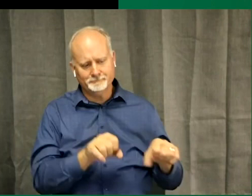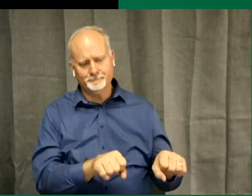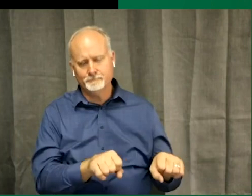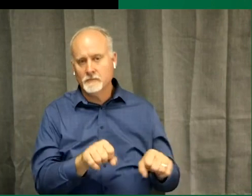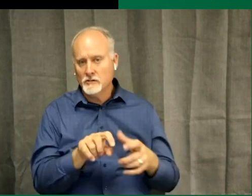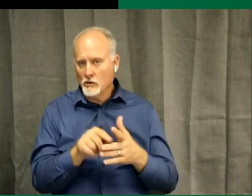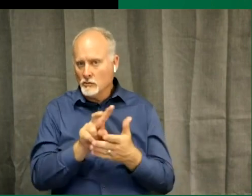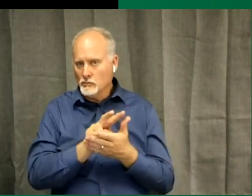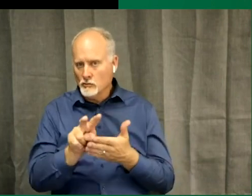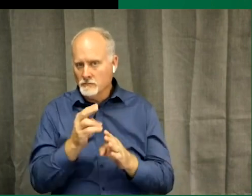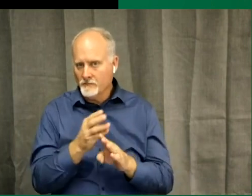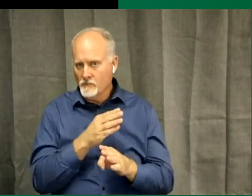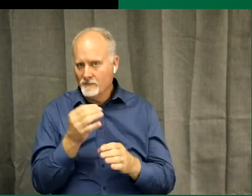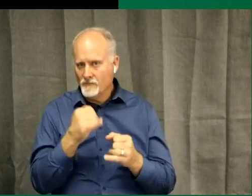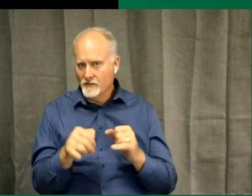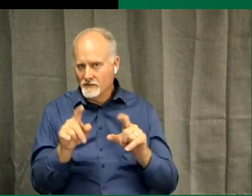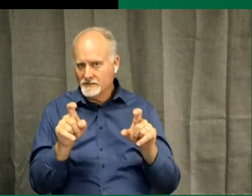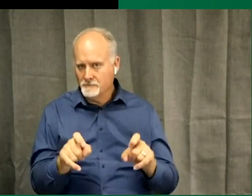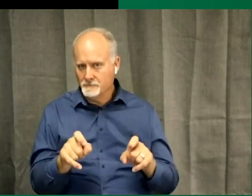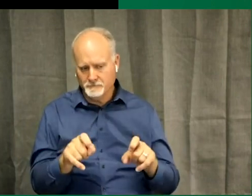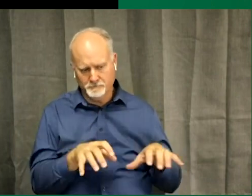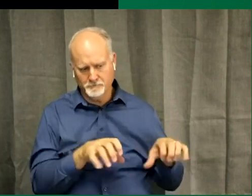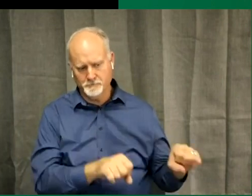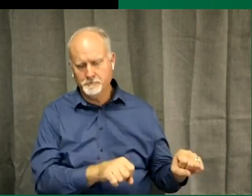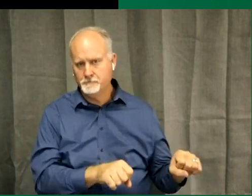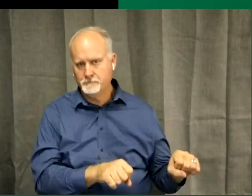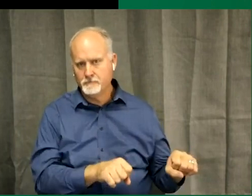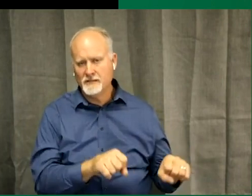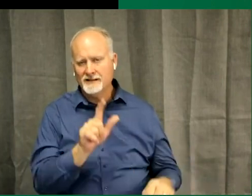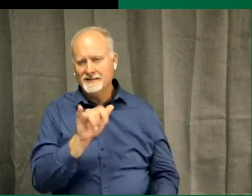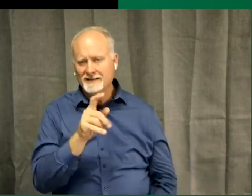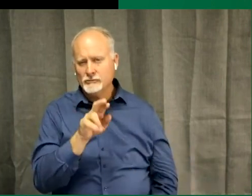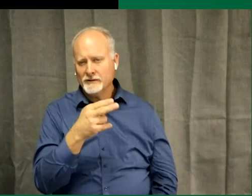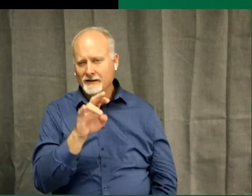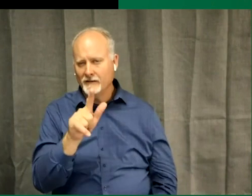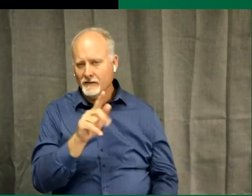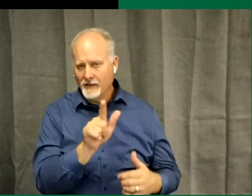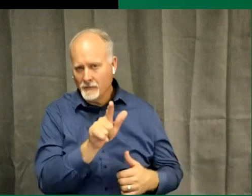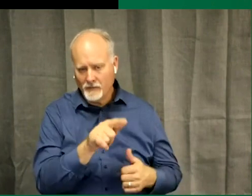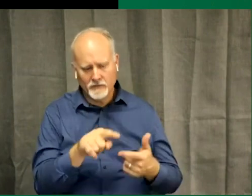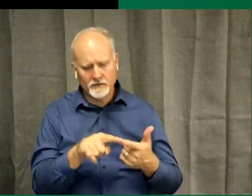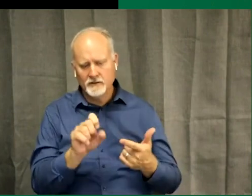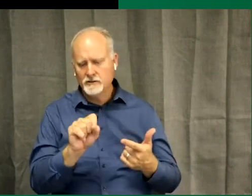before final exams those spaces are in lister hill library and stern library we really recommend that